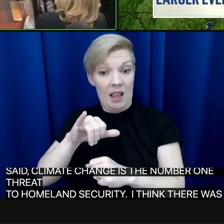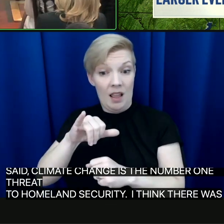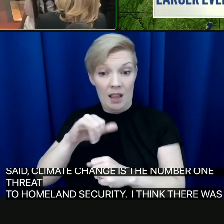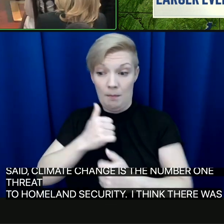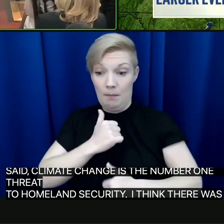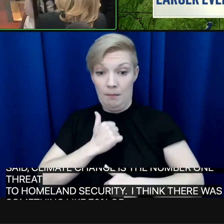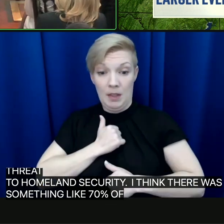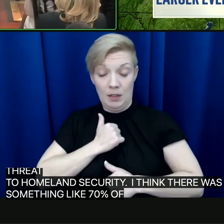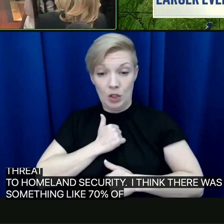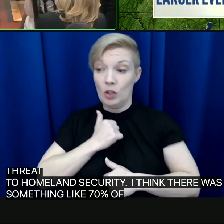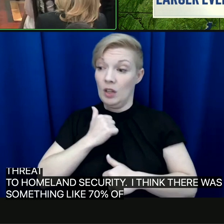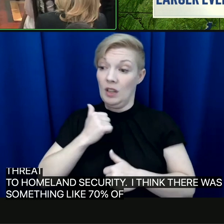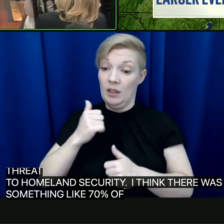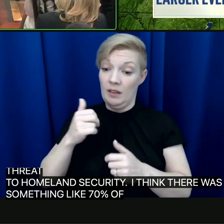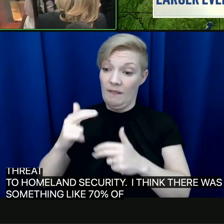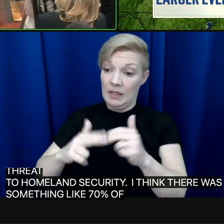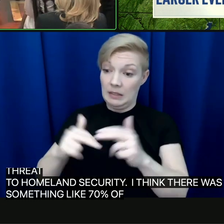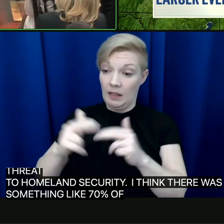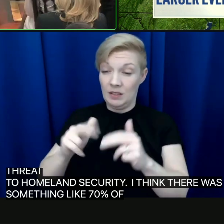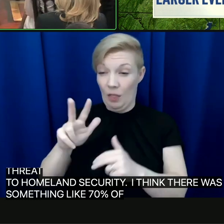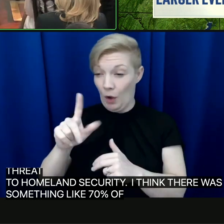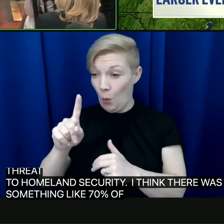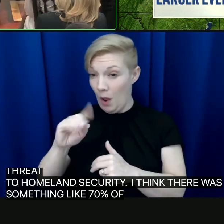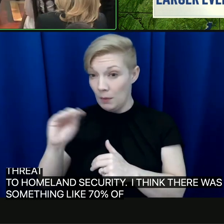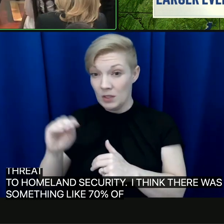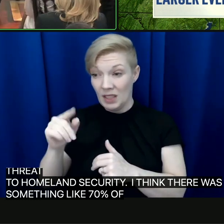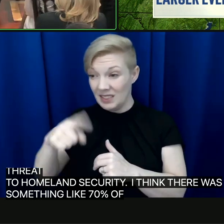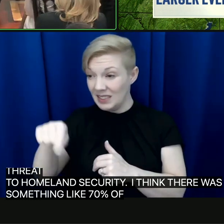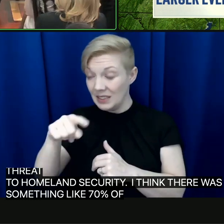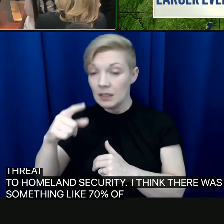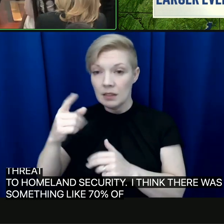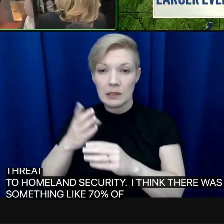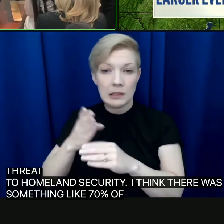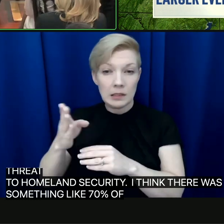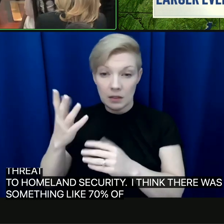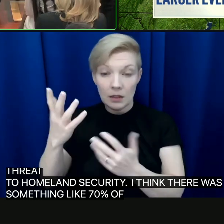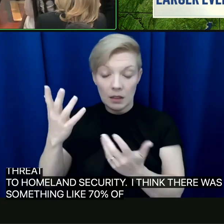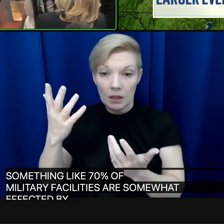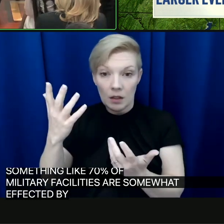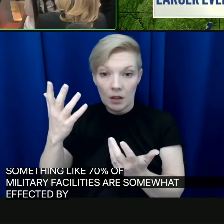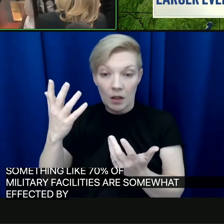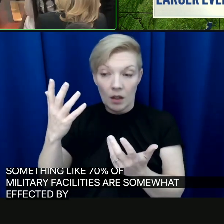are somewhat affected by climate change. That's pretty astounding.